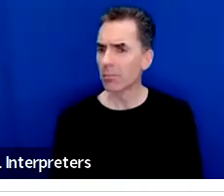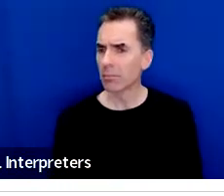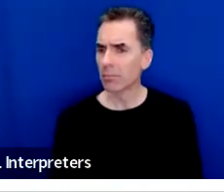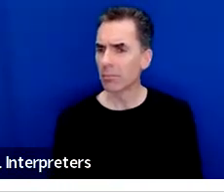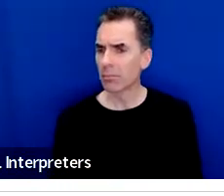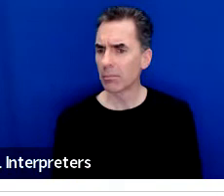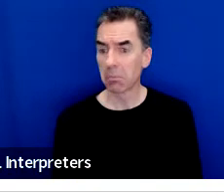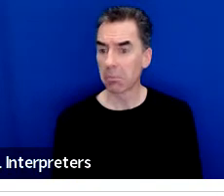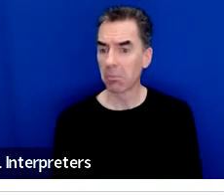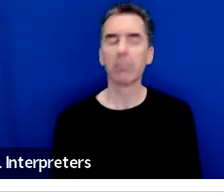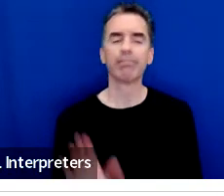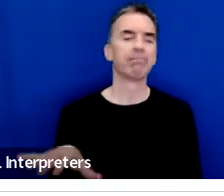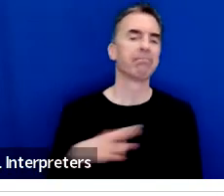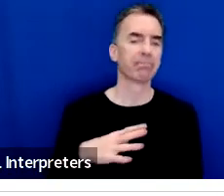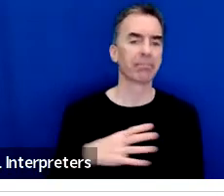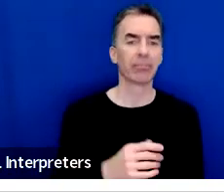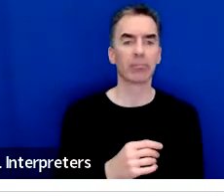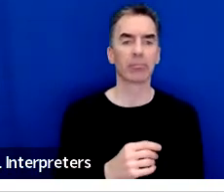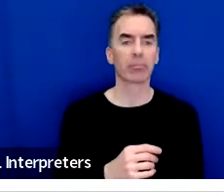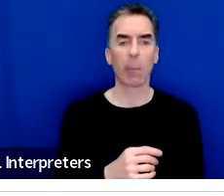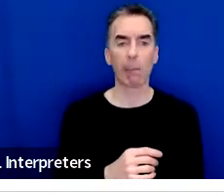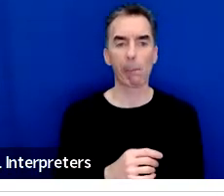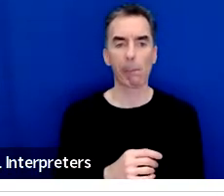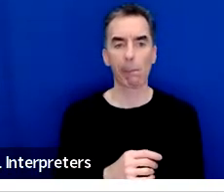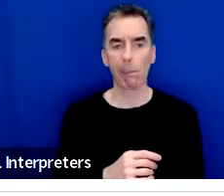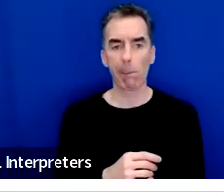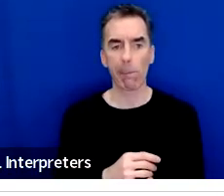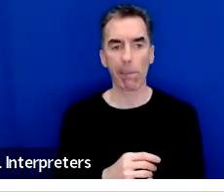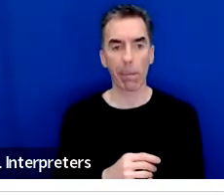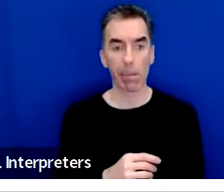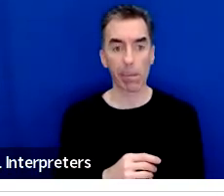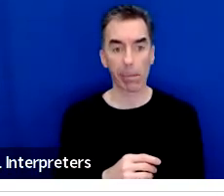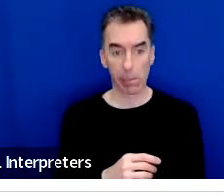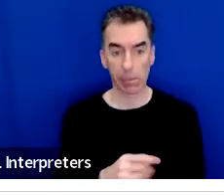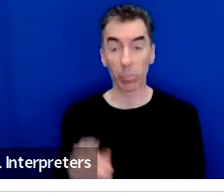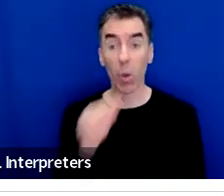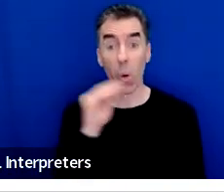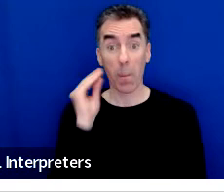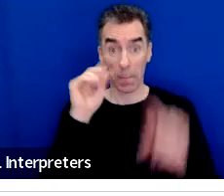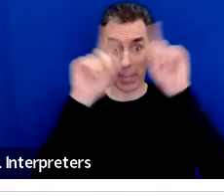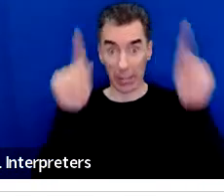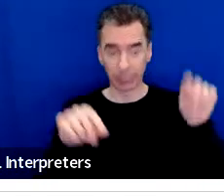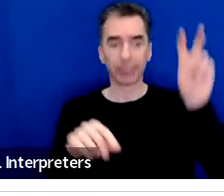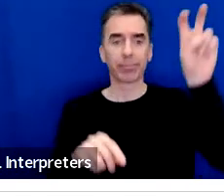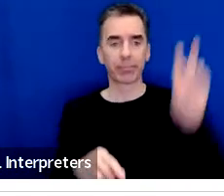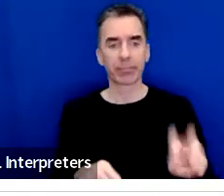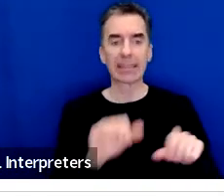Okay. So what you would do is just off of your homepage, go down to settings